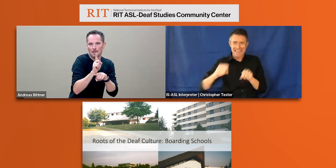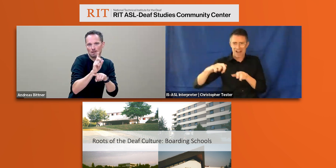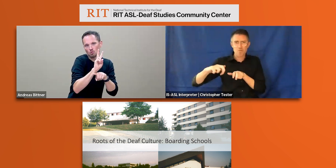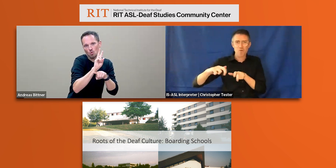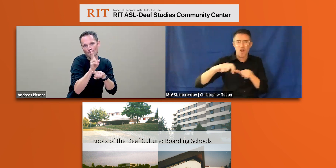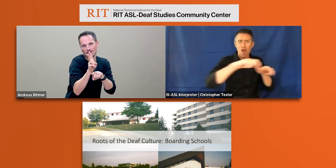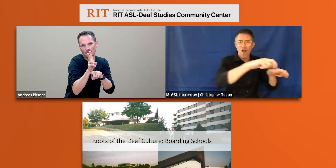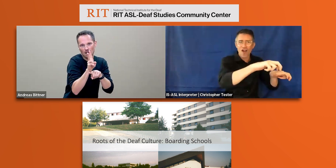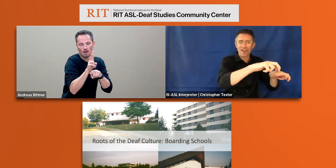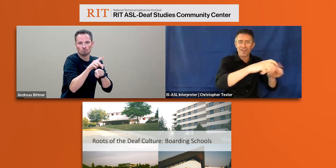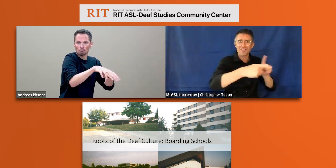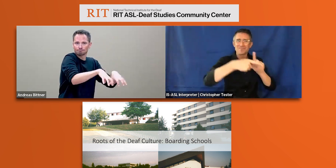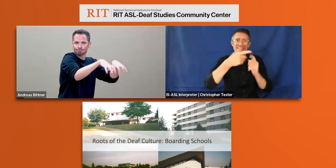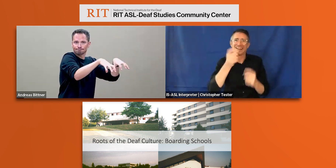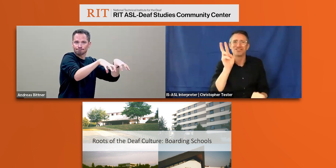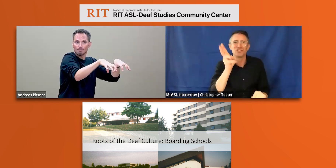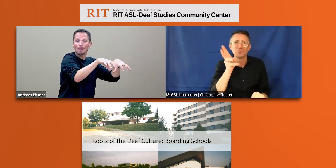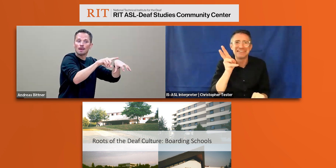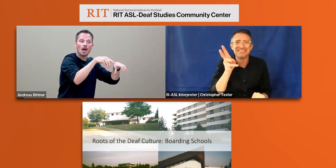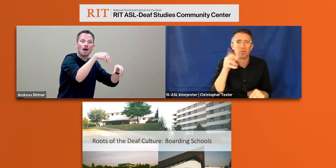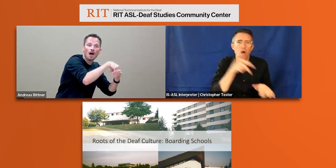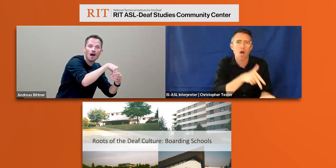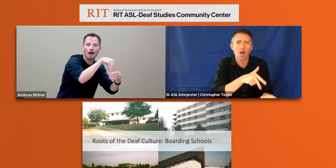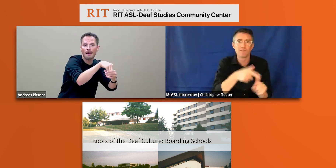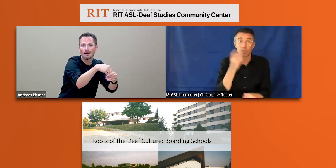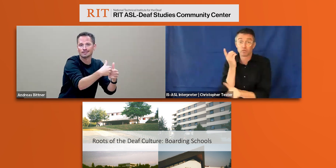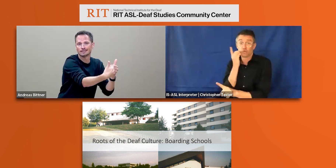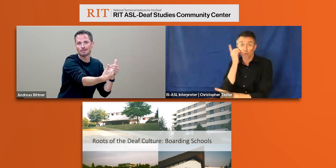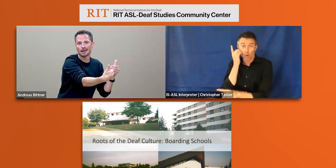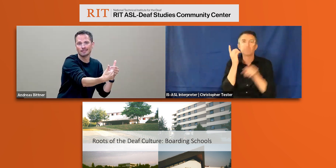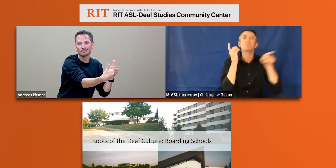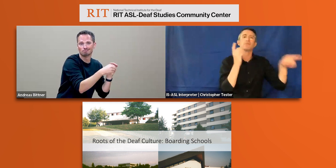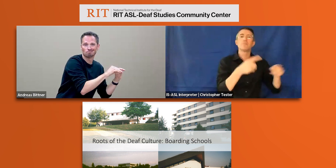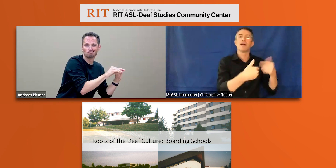The school is one place. Dormitories for deaf students is one area,